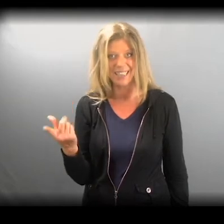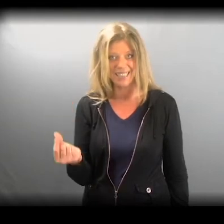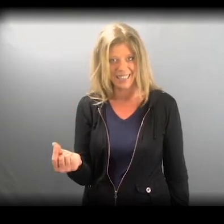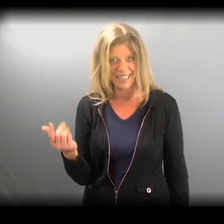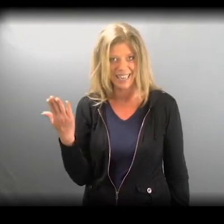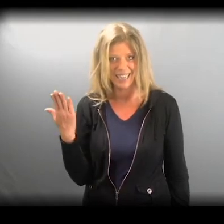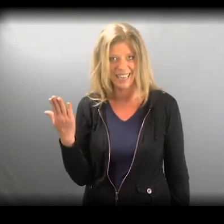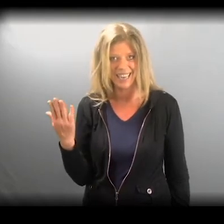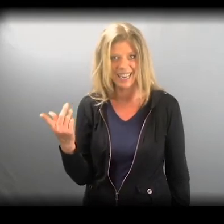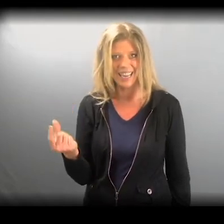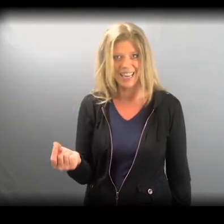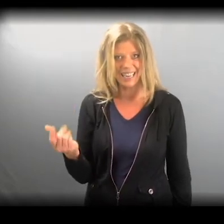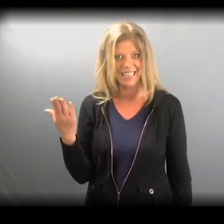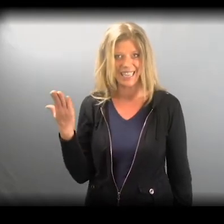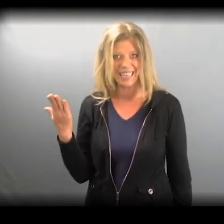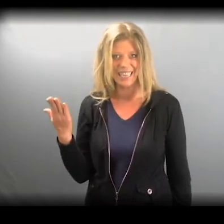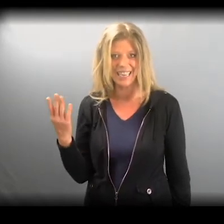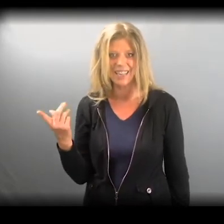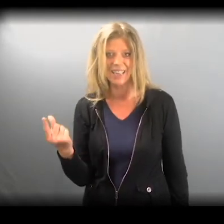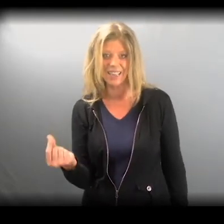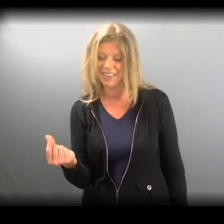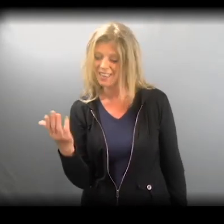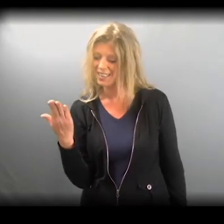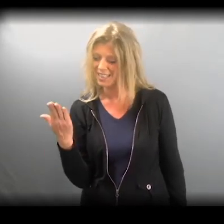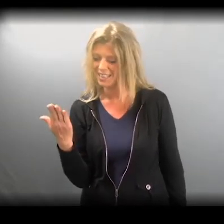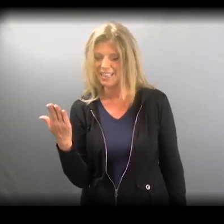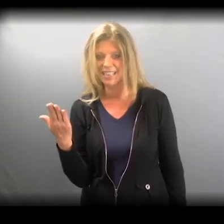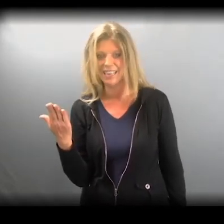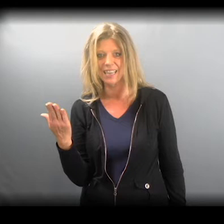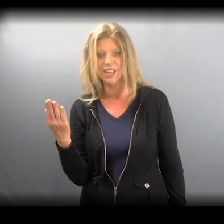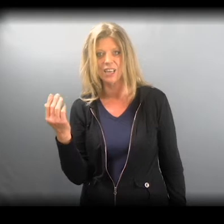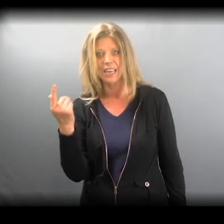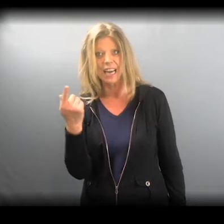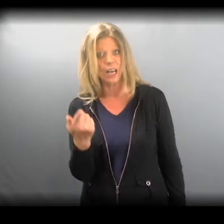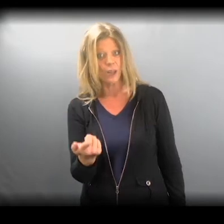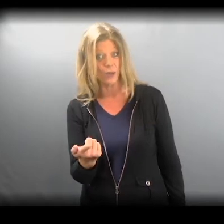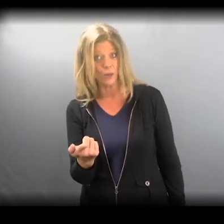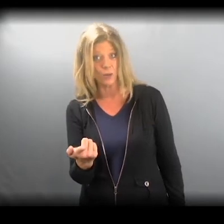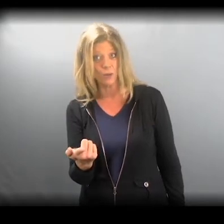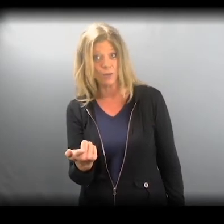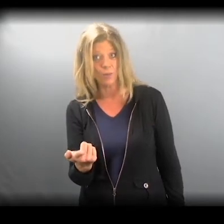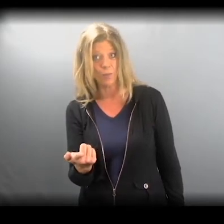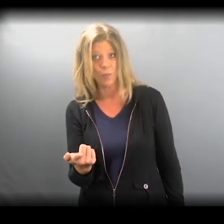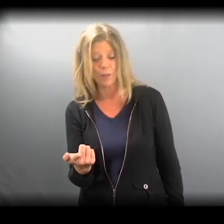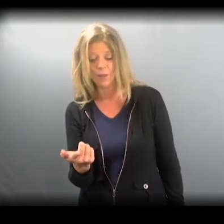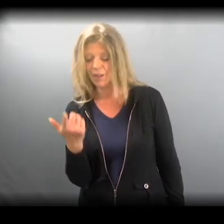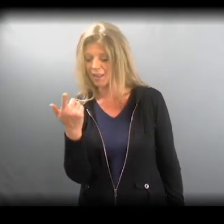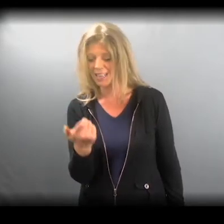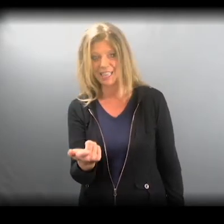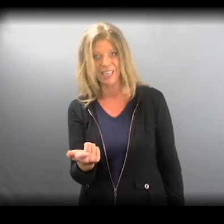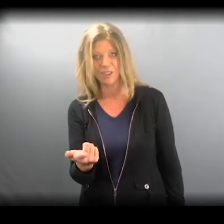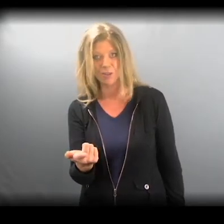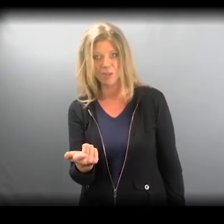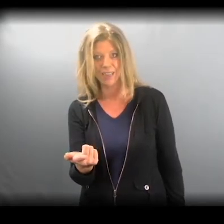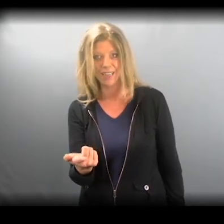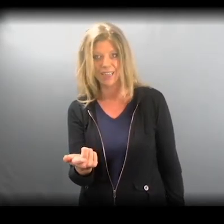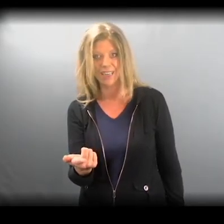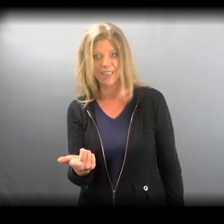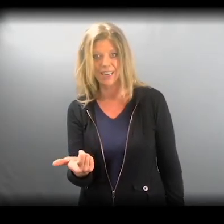DID YOU